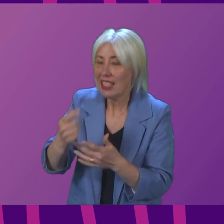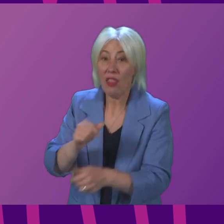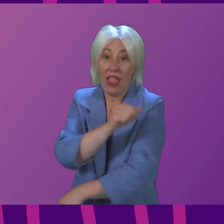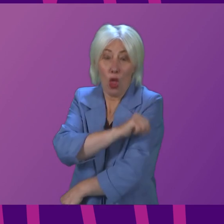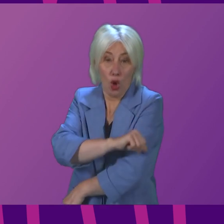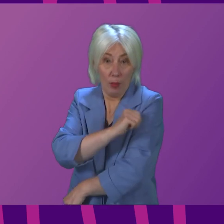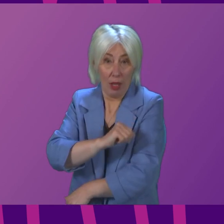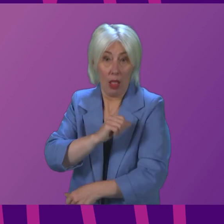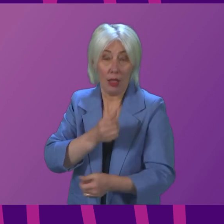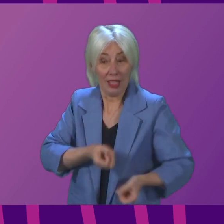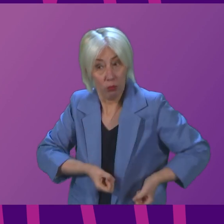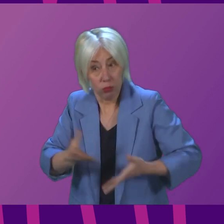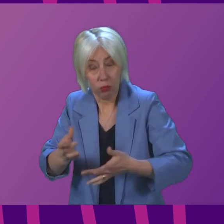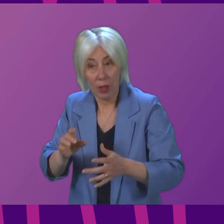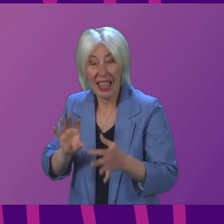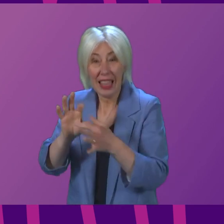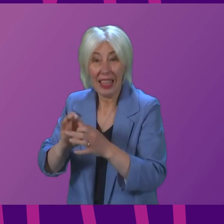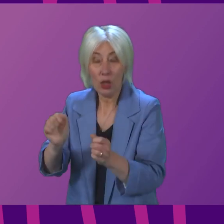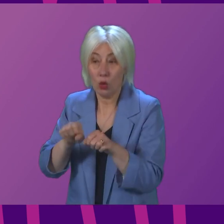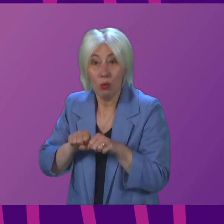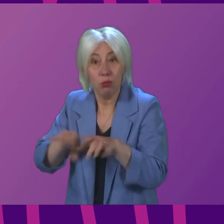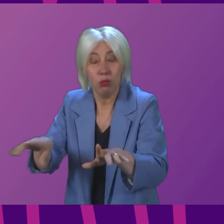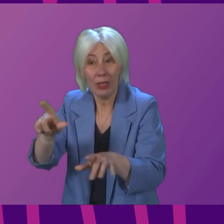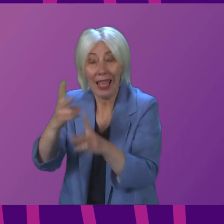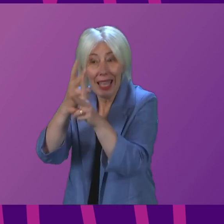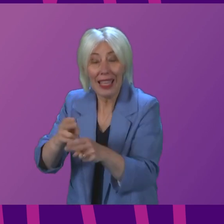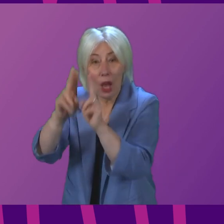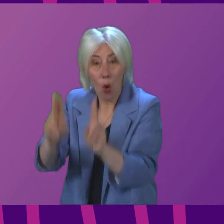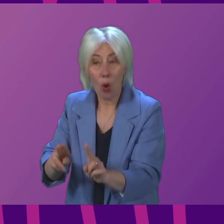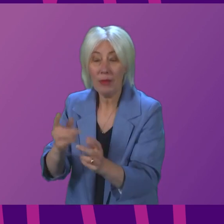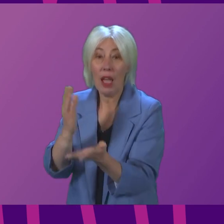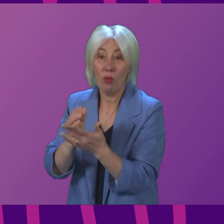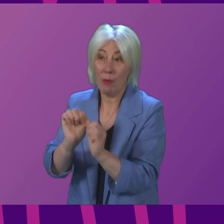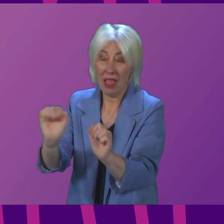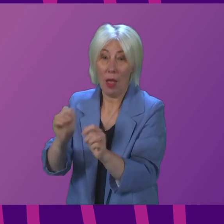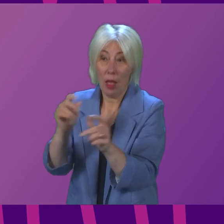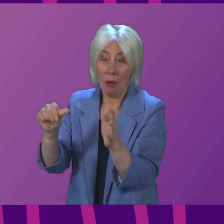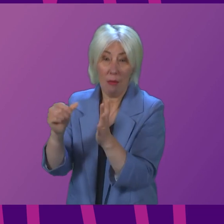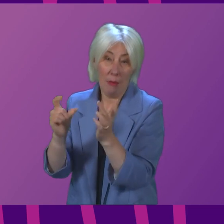with care home outbreaks. Instead, it was care home size that was more strongly related to outbreaks.